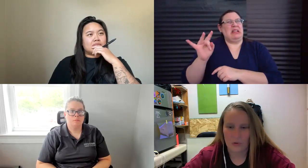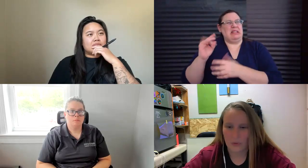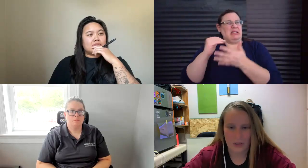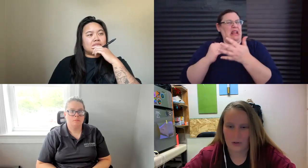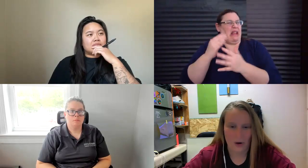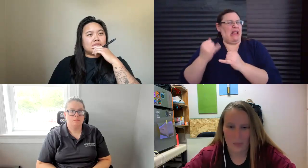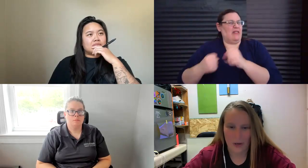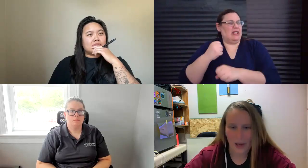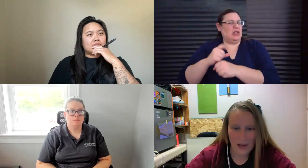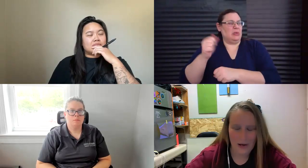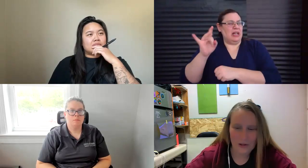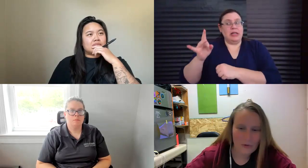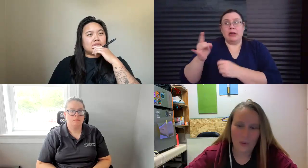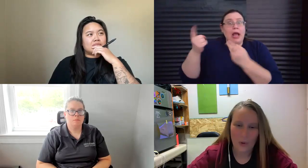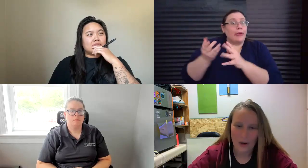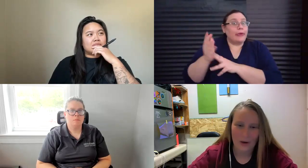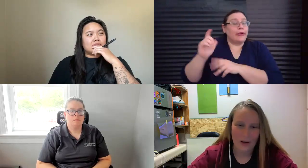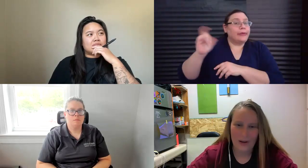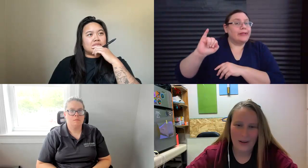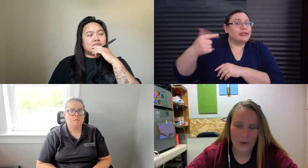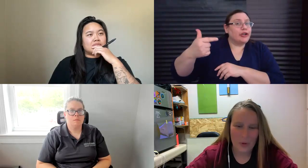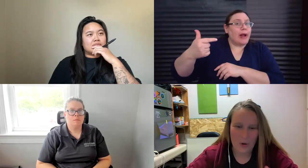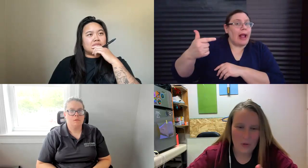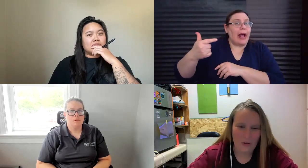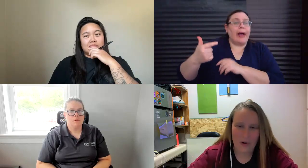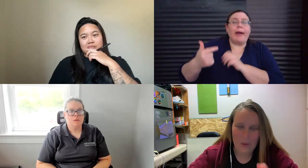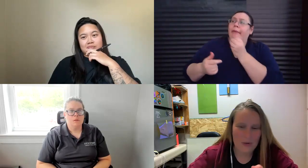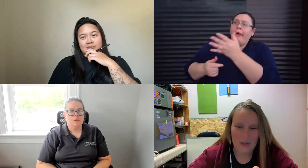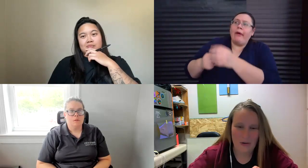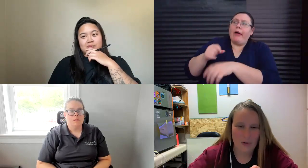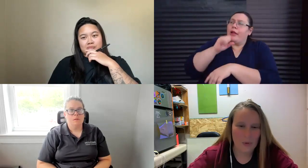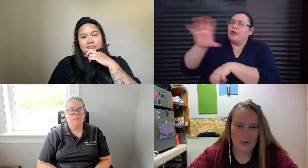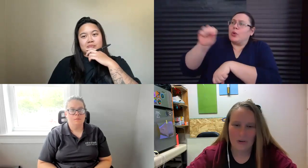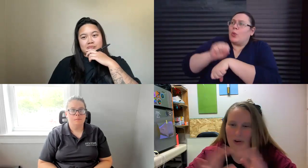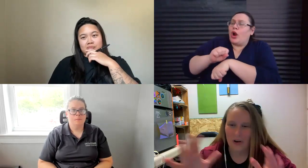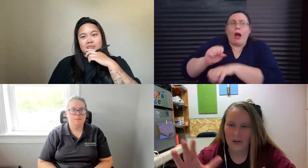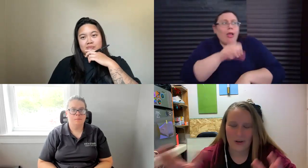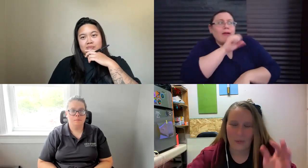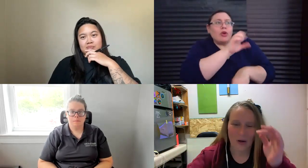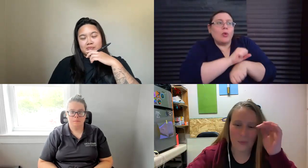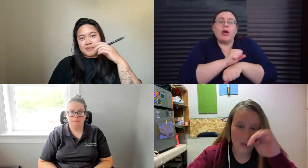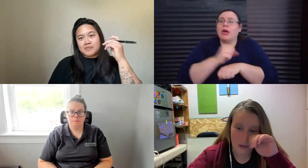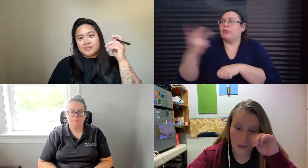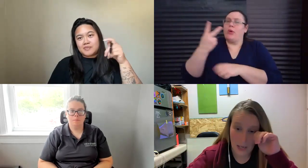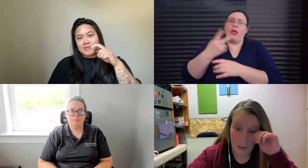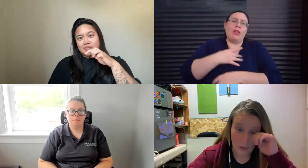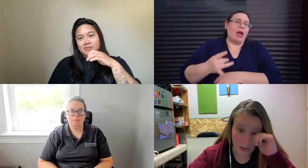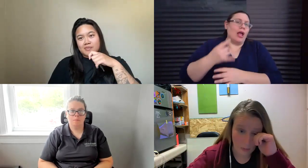Hey, I love your work. We both love rainbows and color, why don't we co lab.